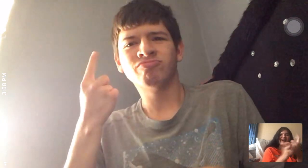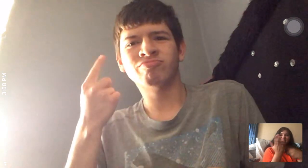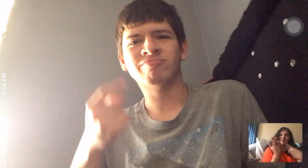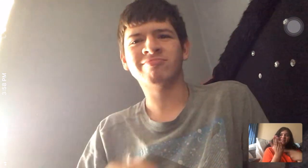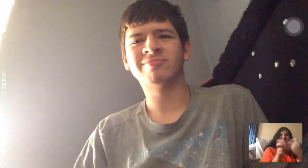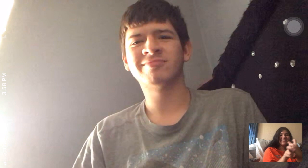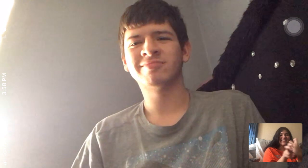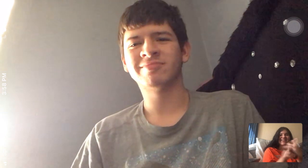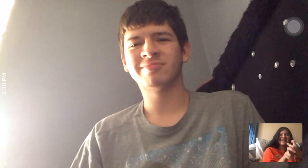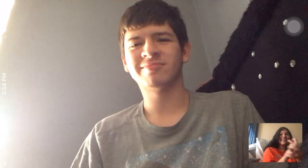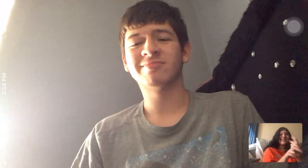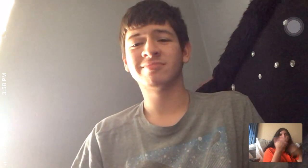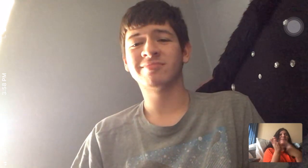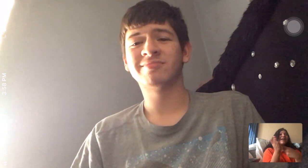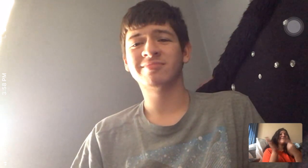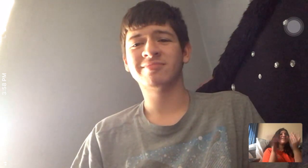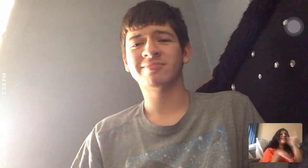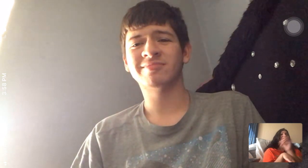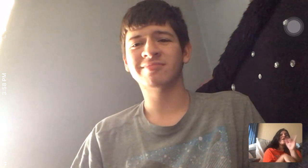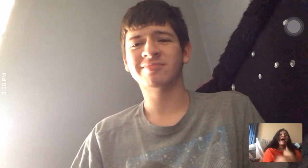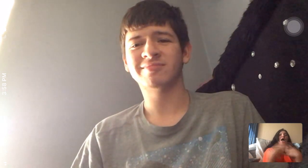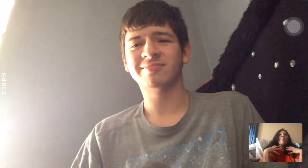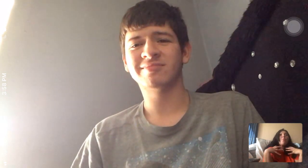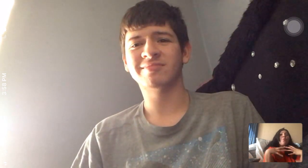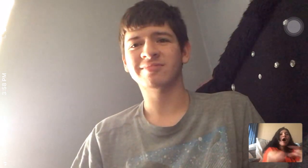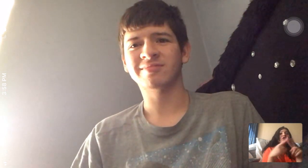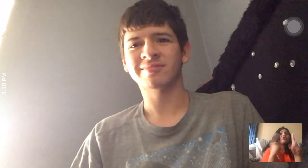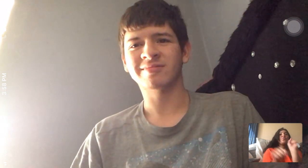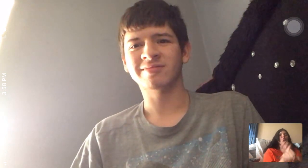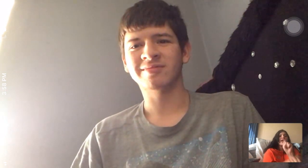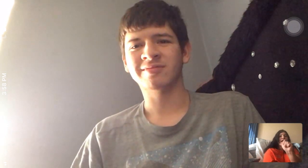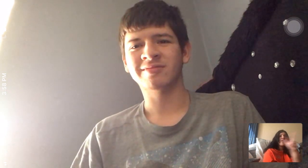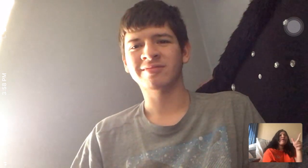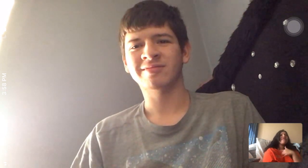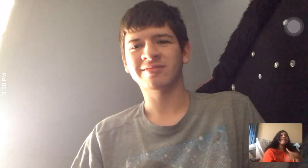ANASTASIA Because sometimes, it’s hard. Someday, I don’t want to do any work at all